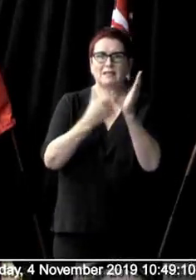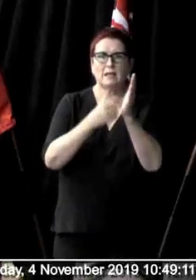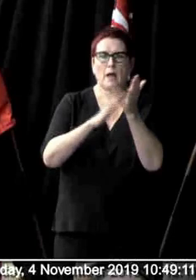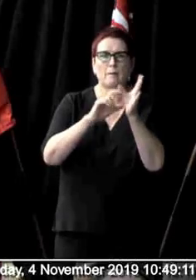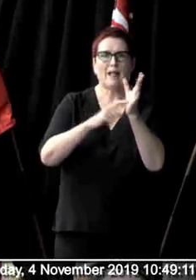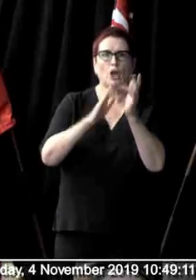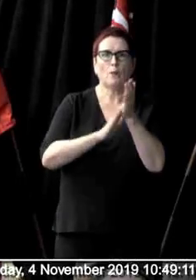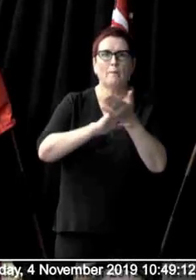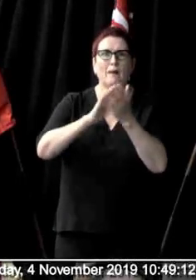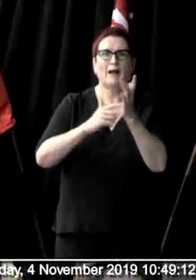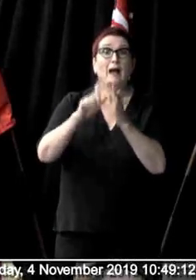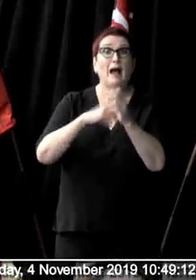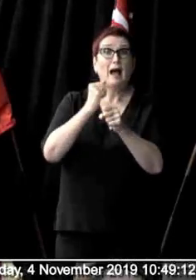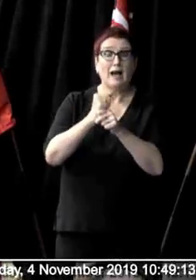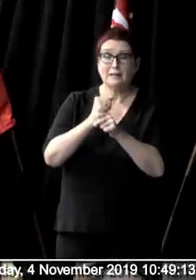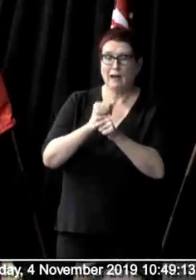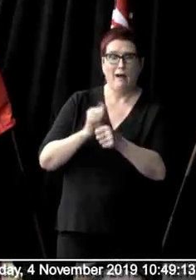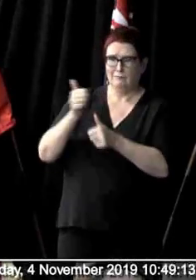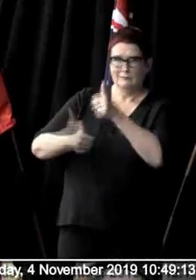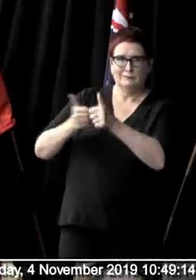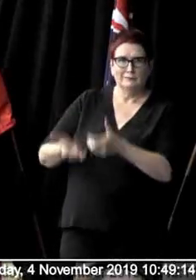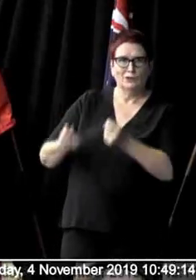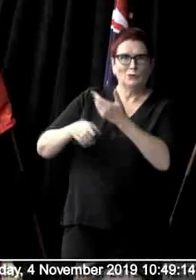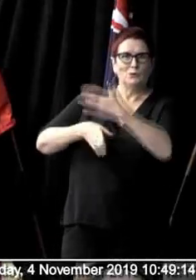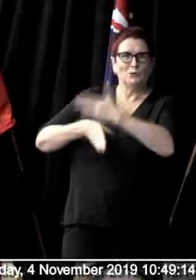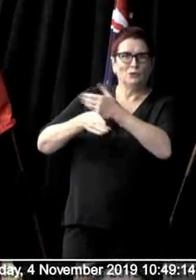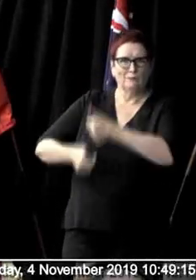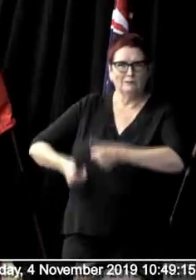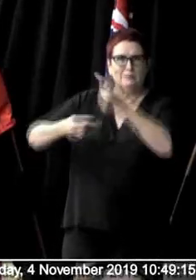who we warmly congratulate as his recent appointment to Senior Counsel.